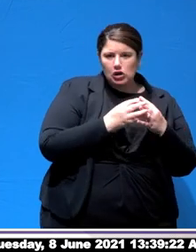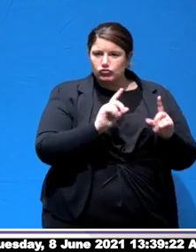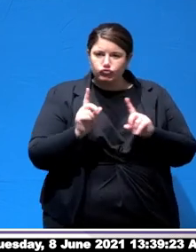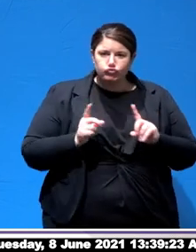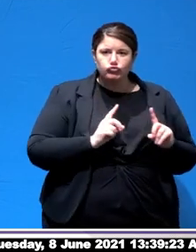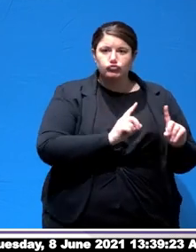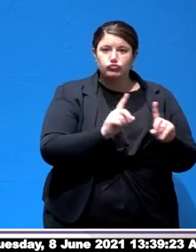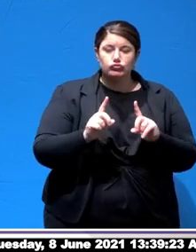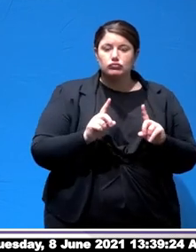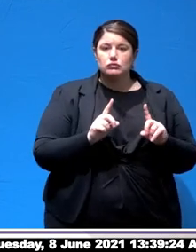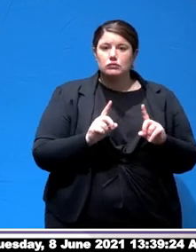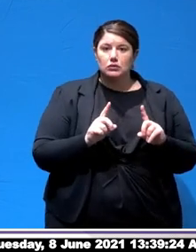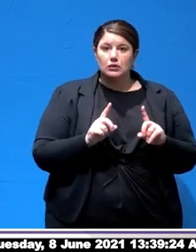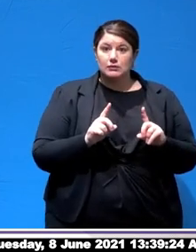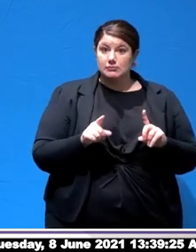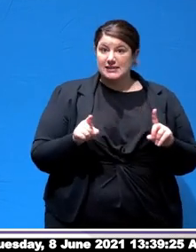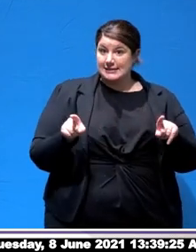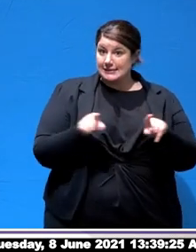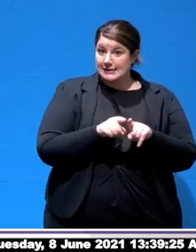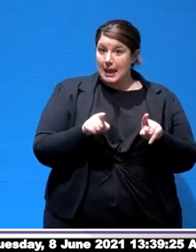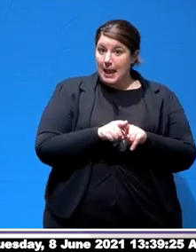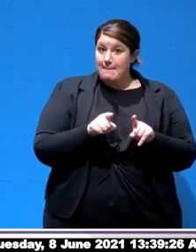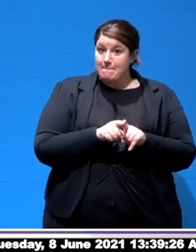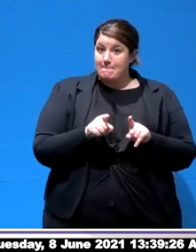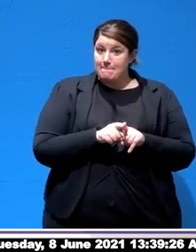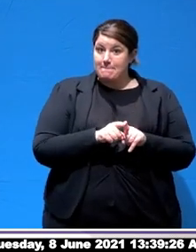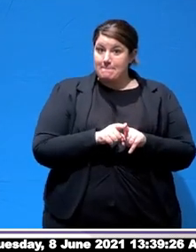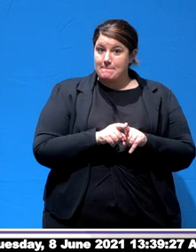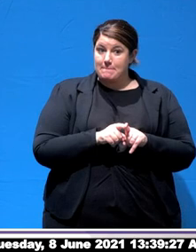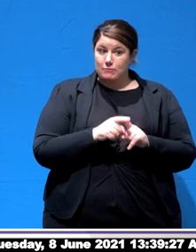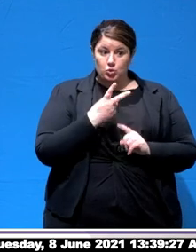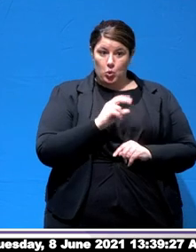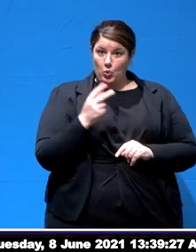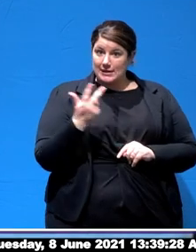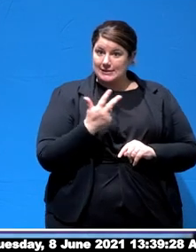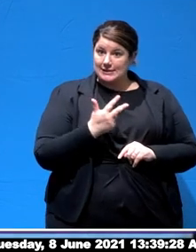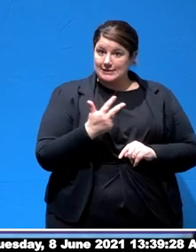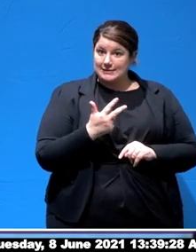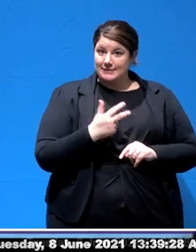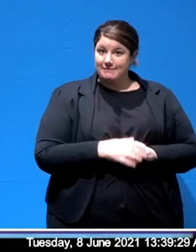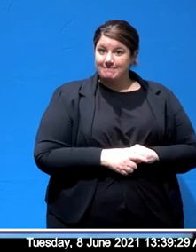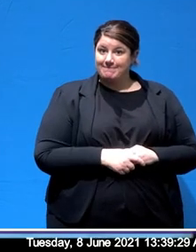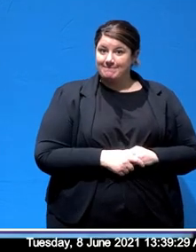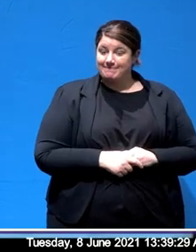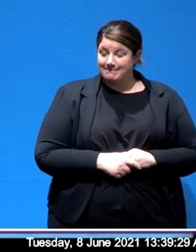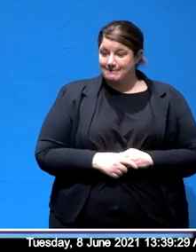Are we clear that the same arrangements applied at the time you are now asking about? No, that's right.